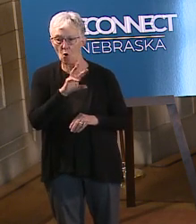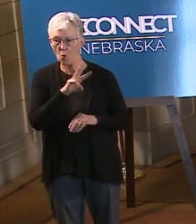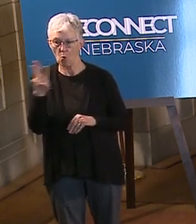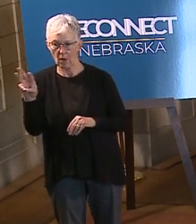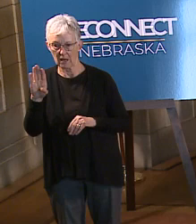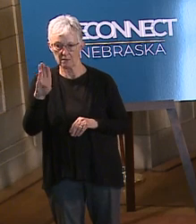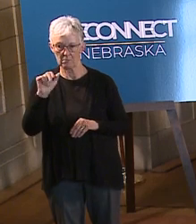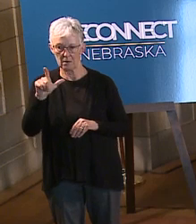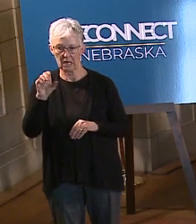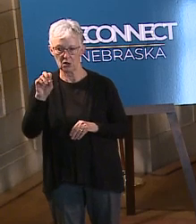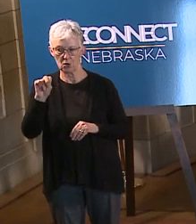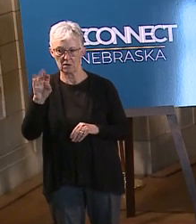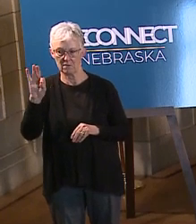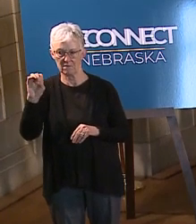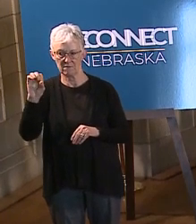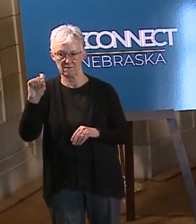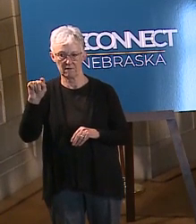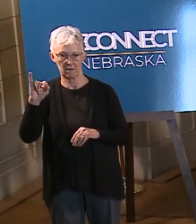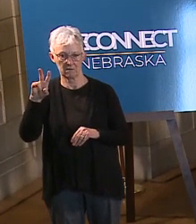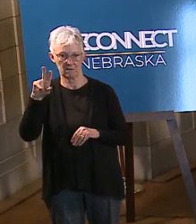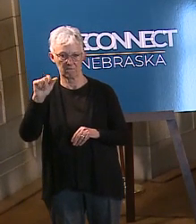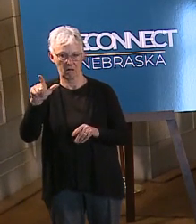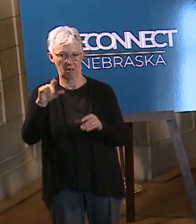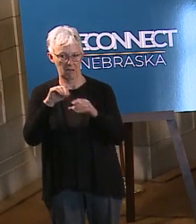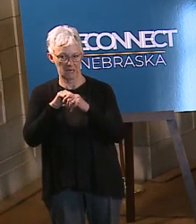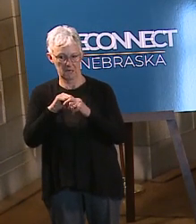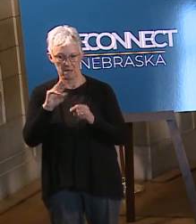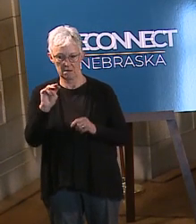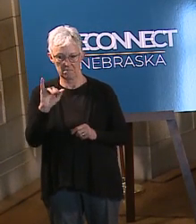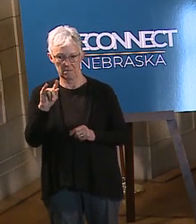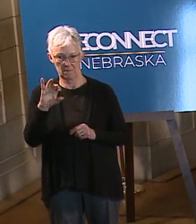PLATTE, OLYMPIC SWIM TRIALS,